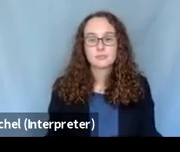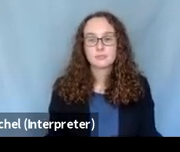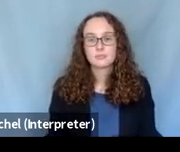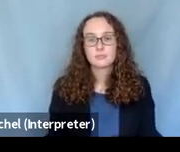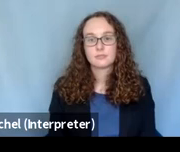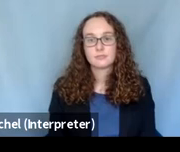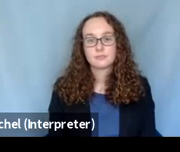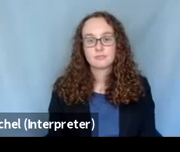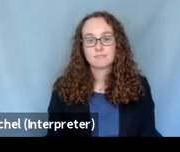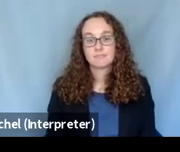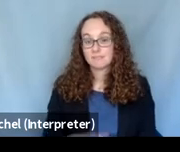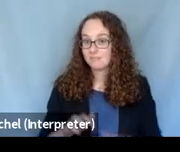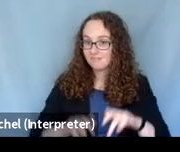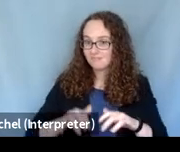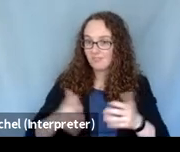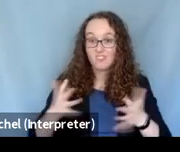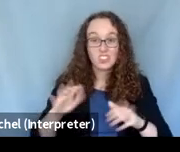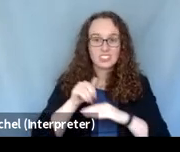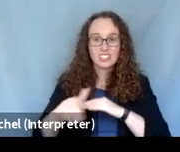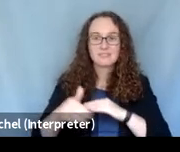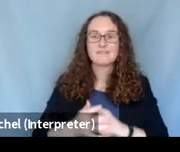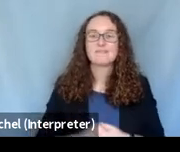there you go it's right there.